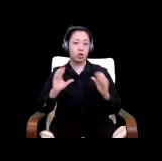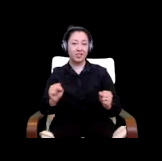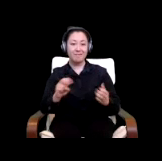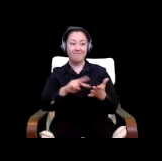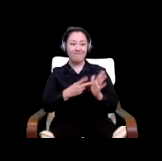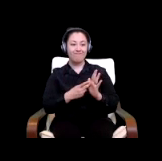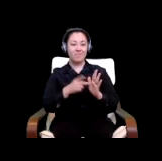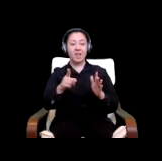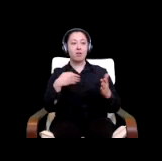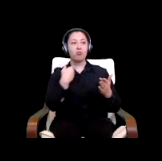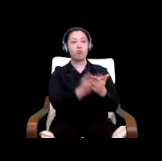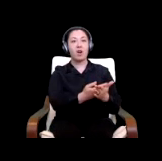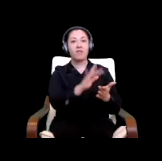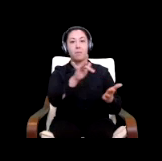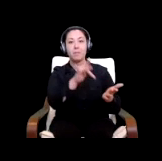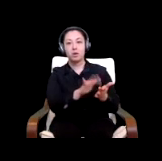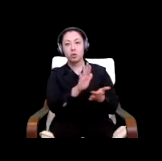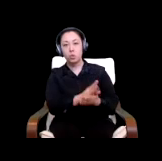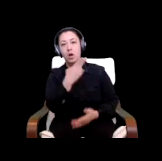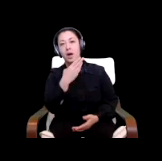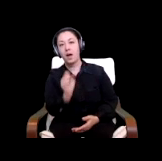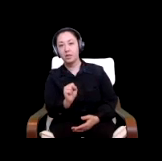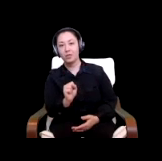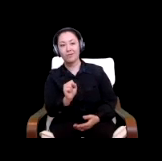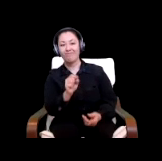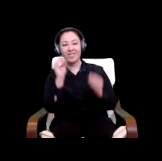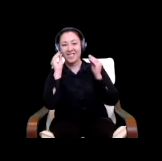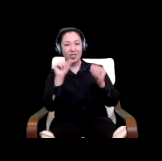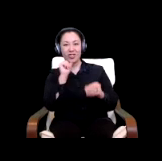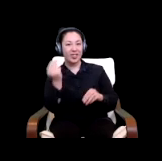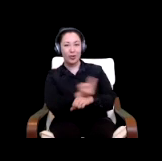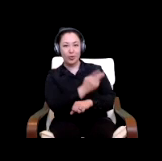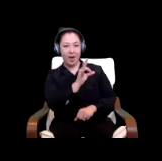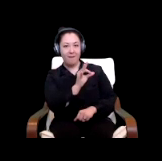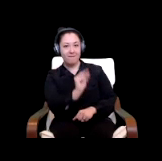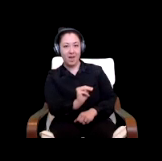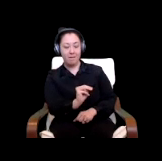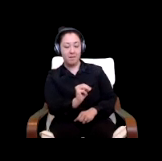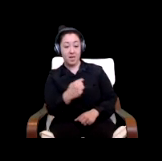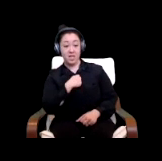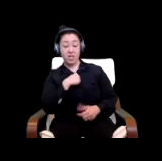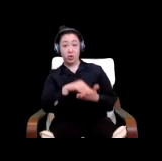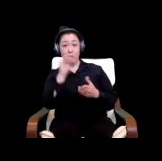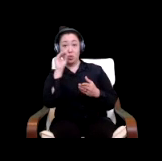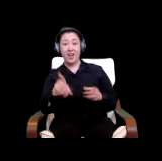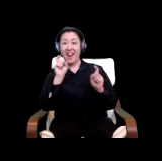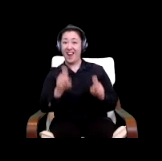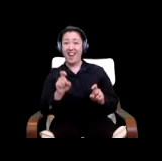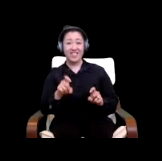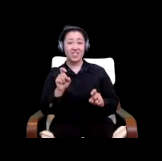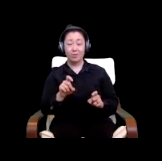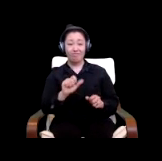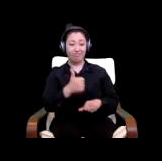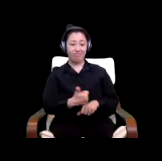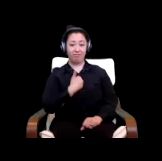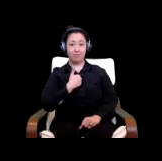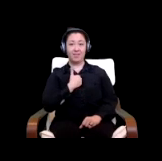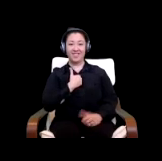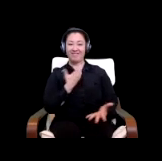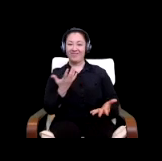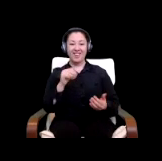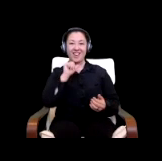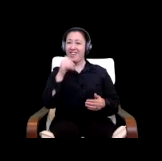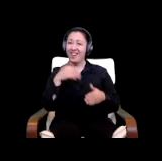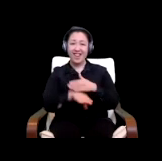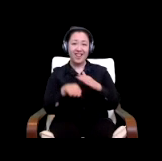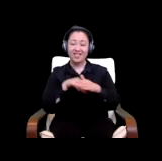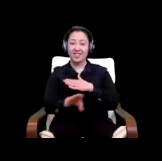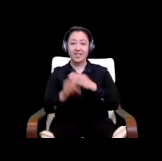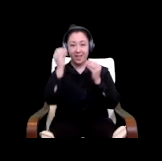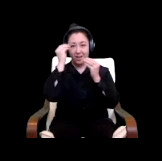or high school-- and it was on them to access it so it's important to have consistent access